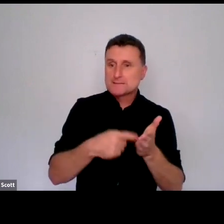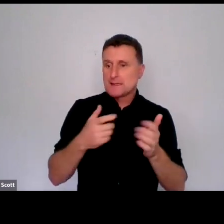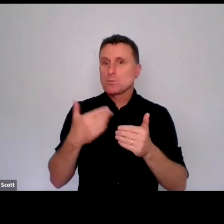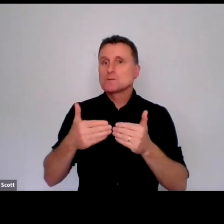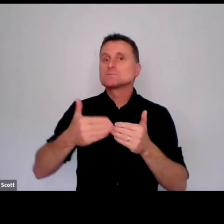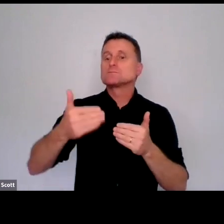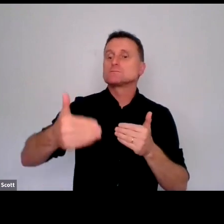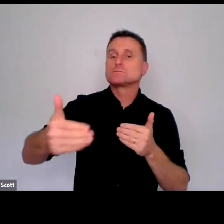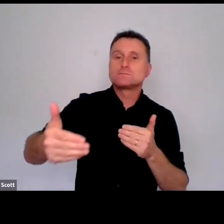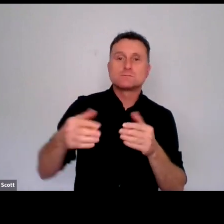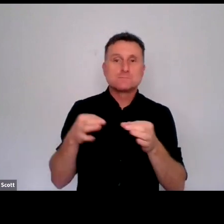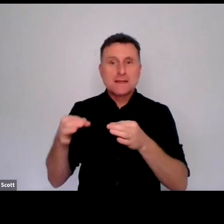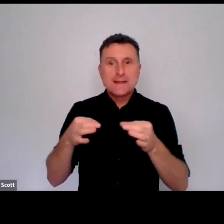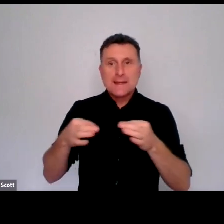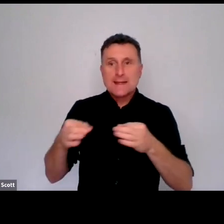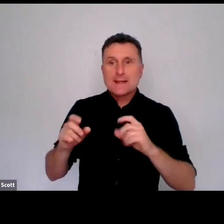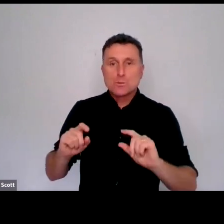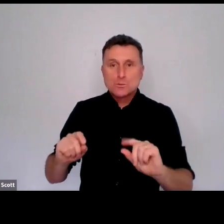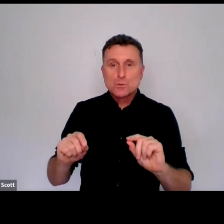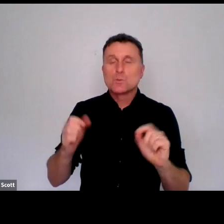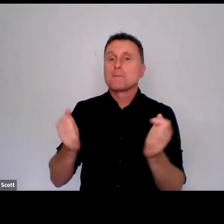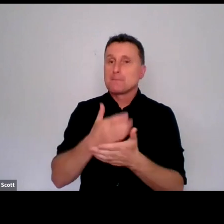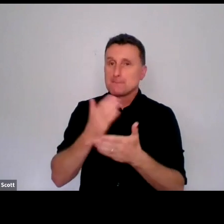to make sure that abuse and harm never happens